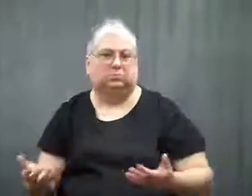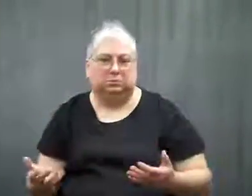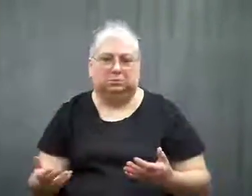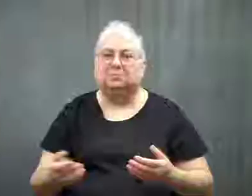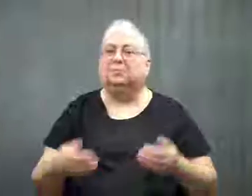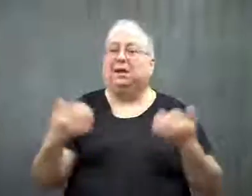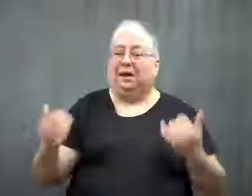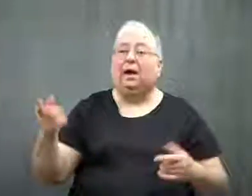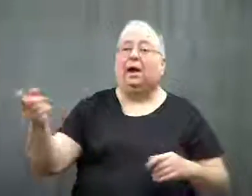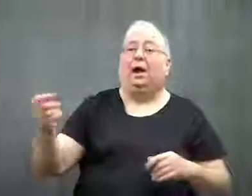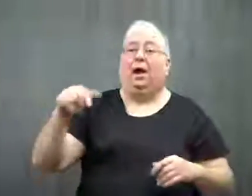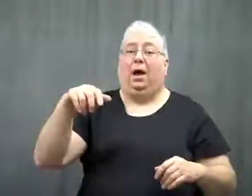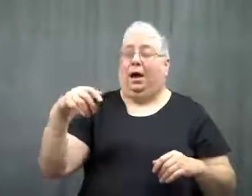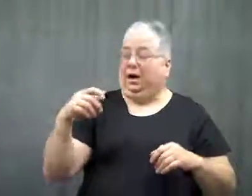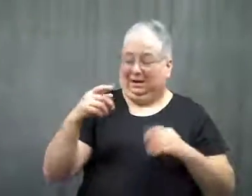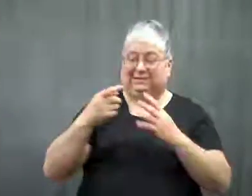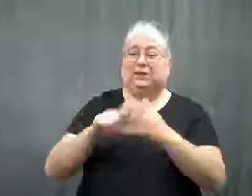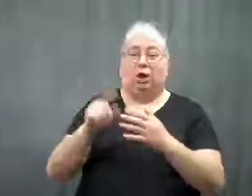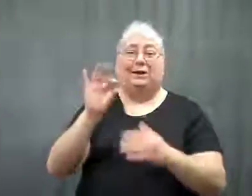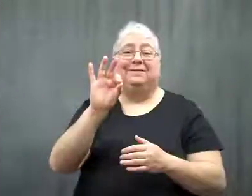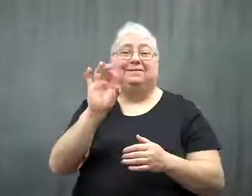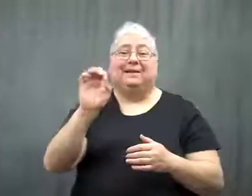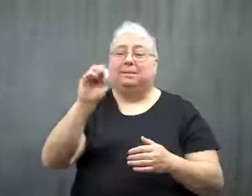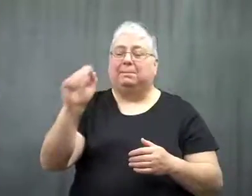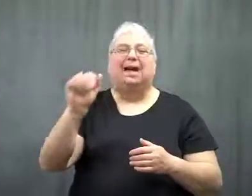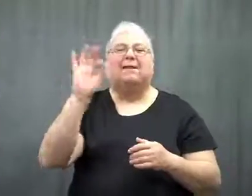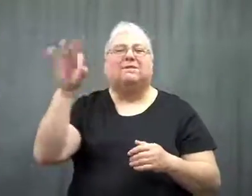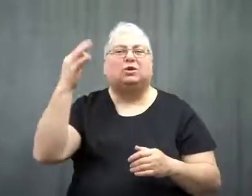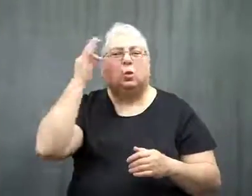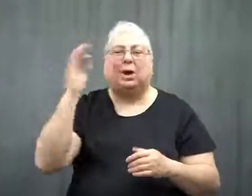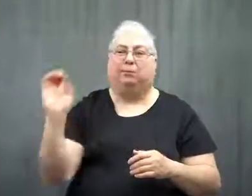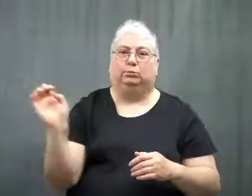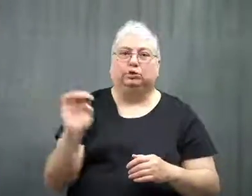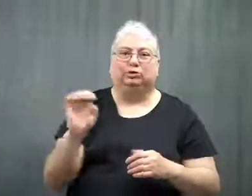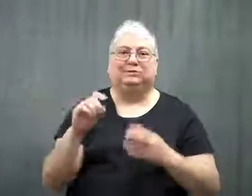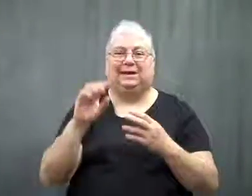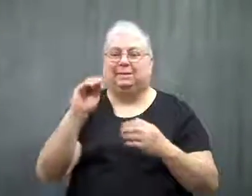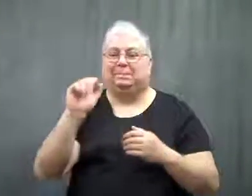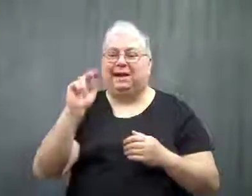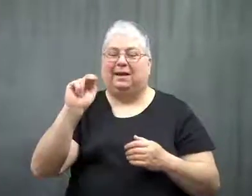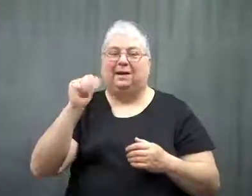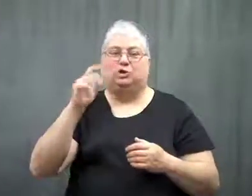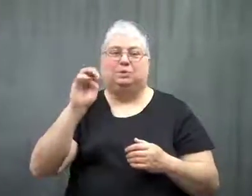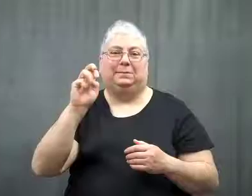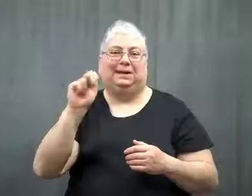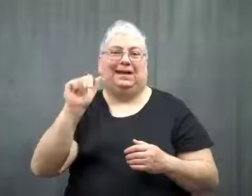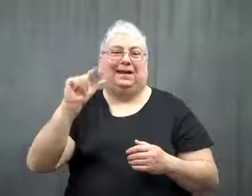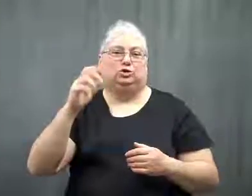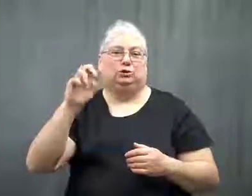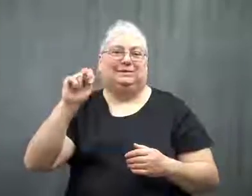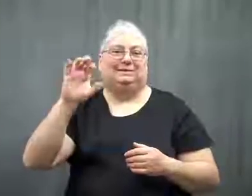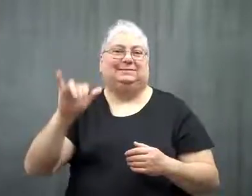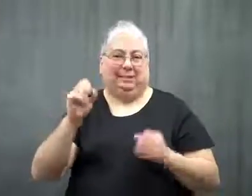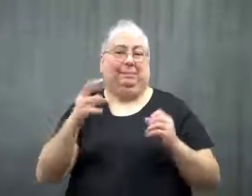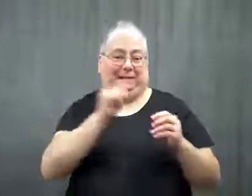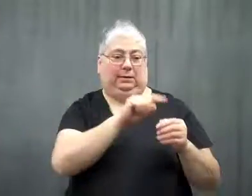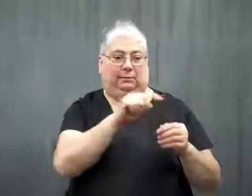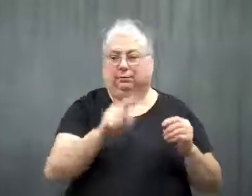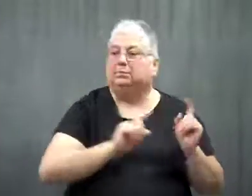FEMA, the Federal Emergency Management Agency has started sending